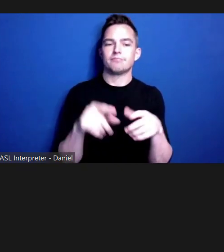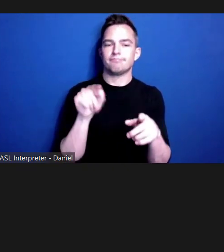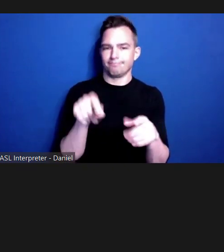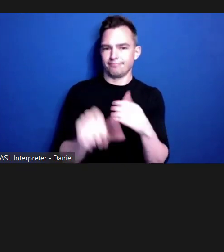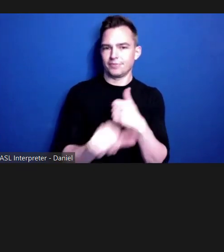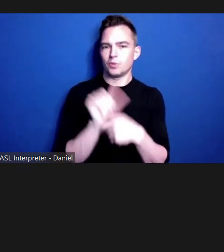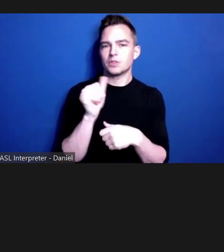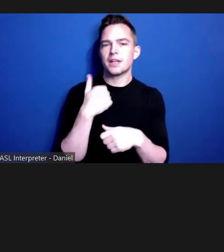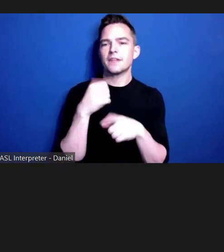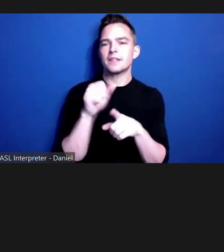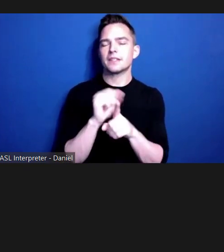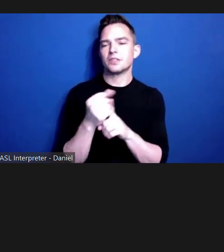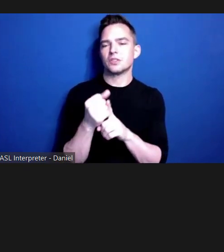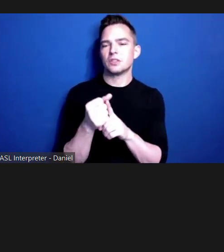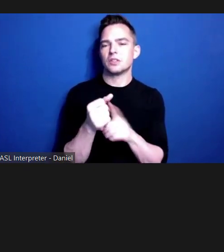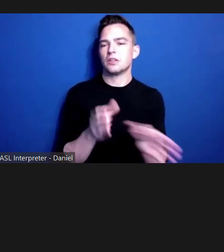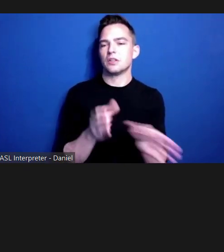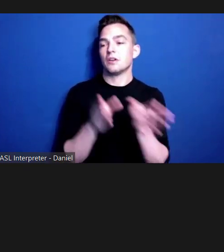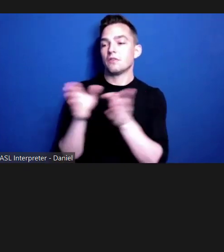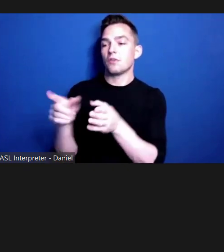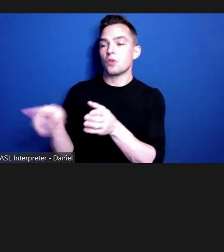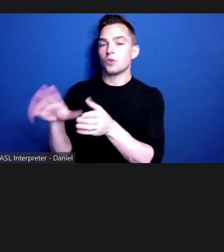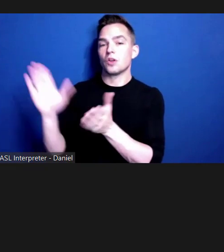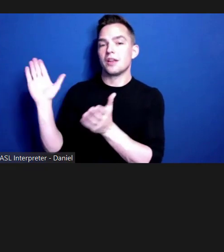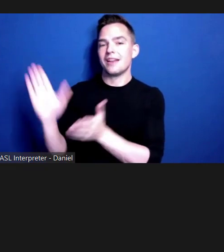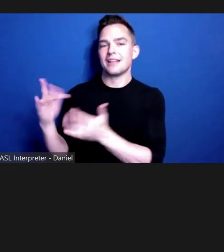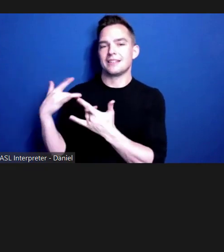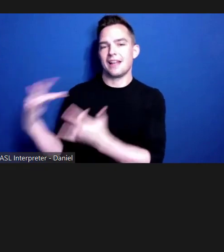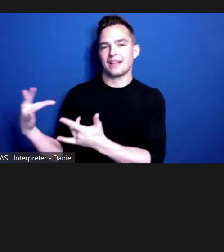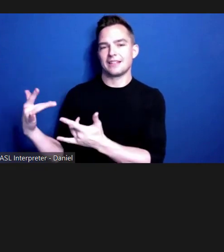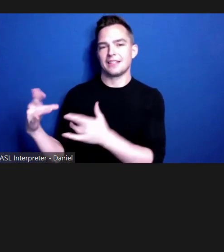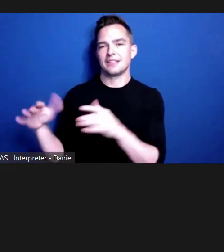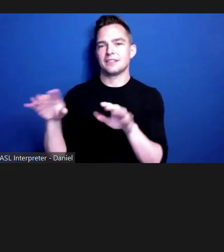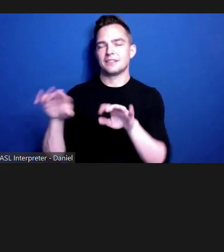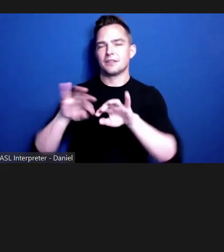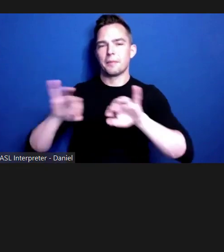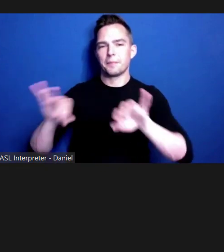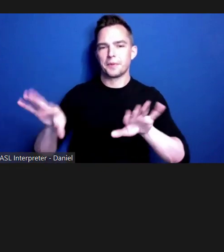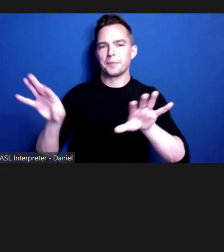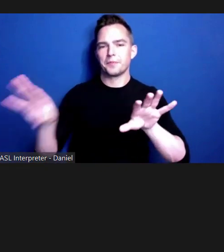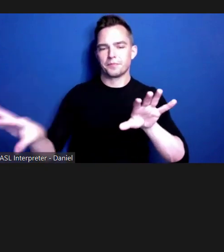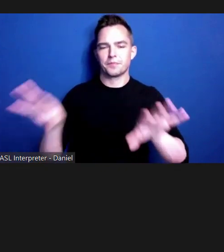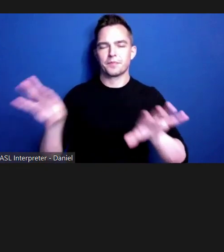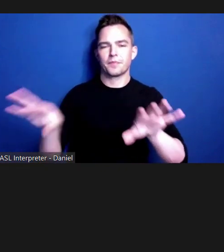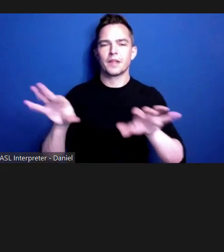have that condition. So, those in that first higher risk group, they're the ones that